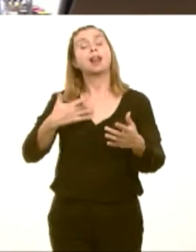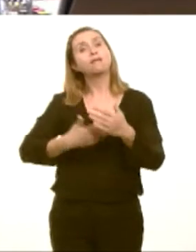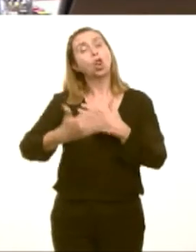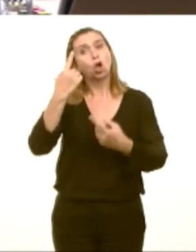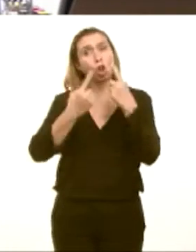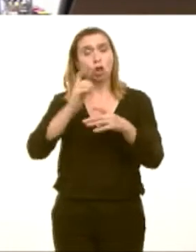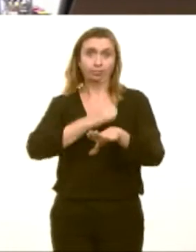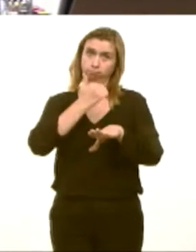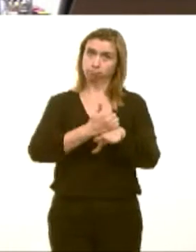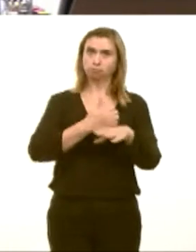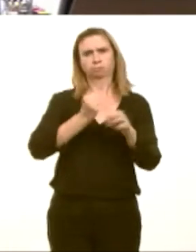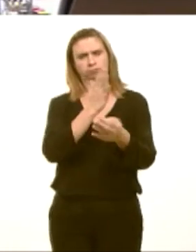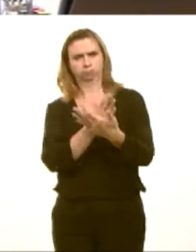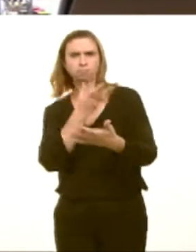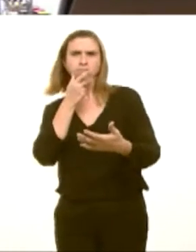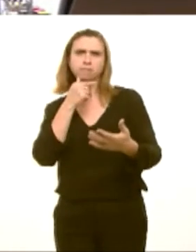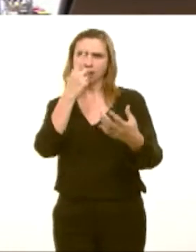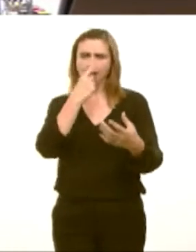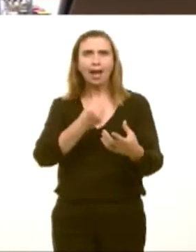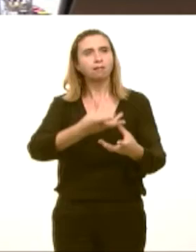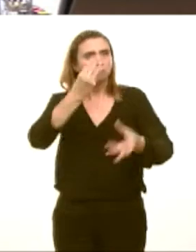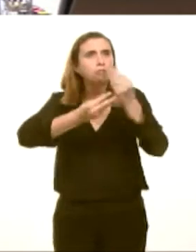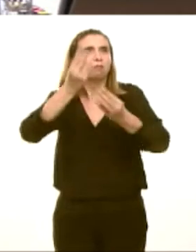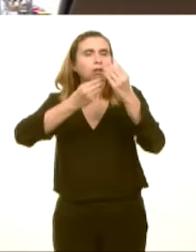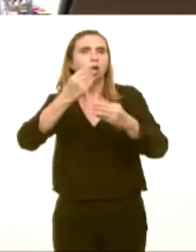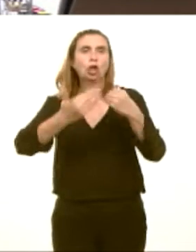that people have access to that lifelong learning and to that training.